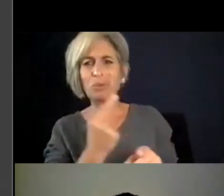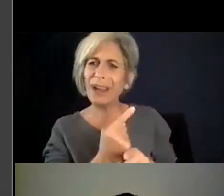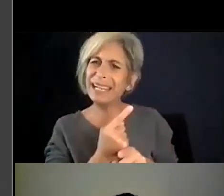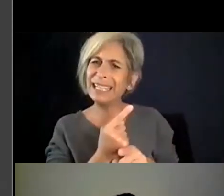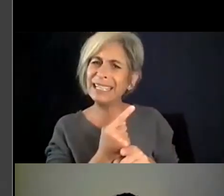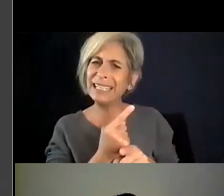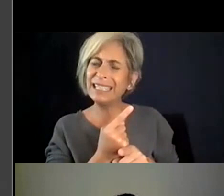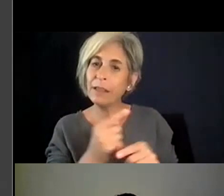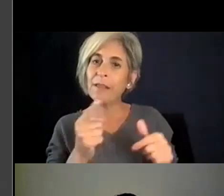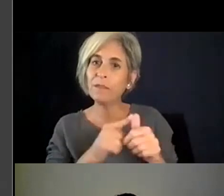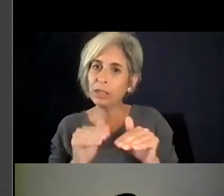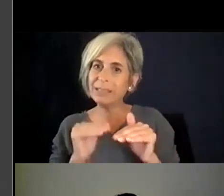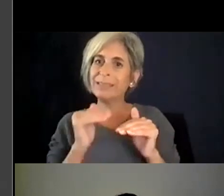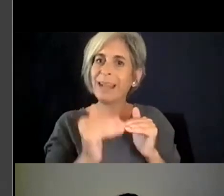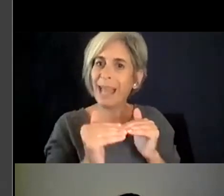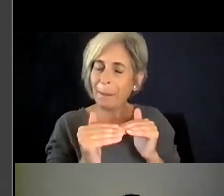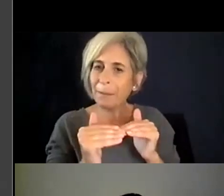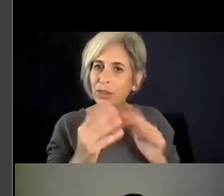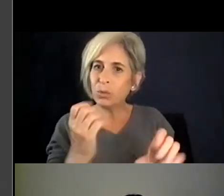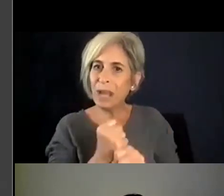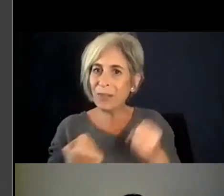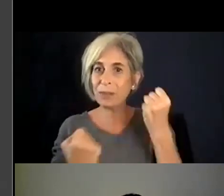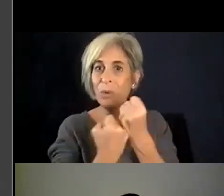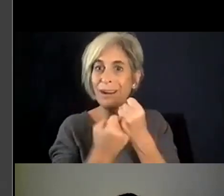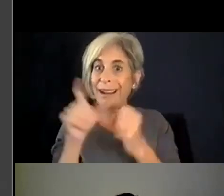first step in receiving the support I required,